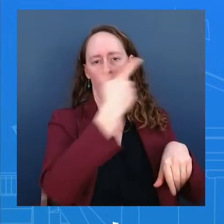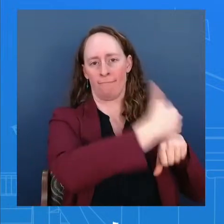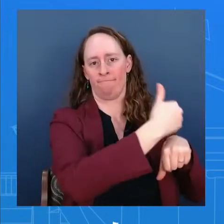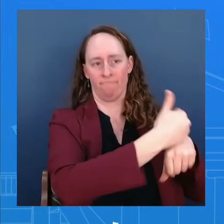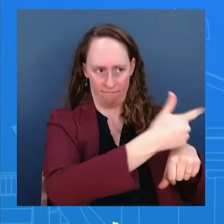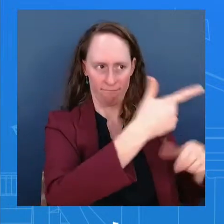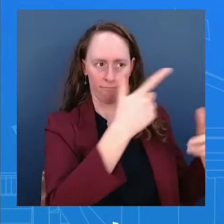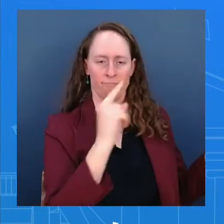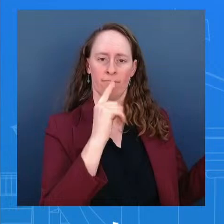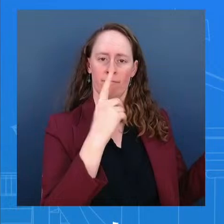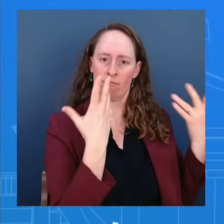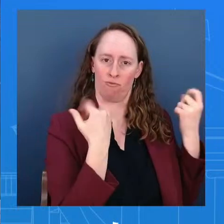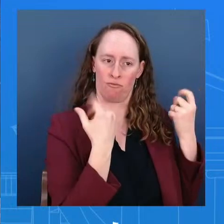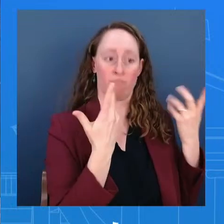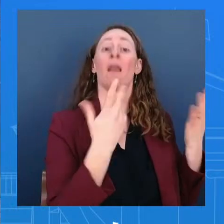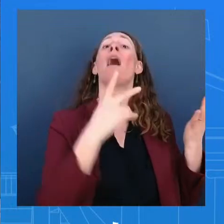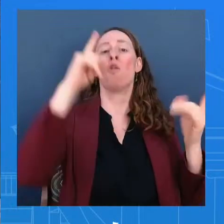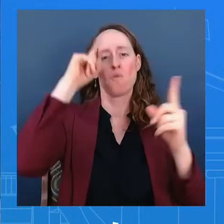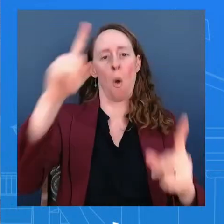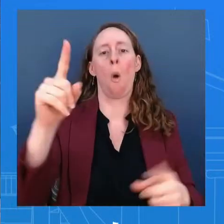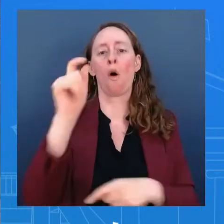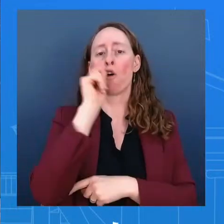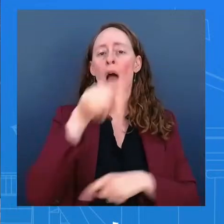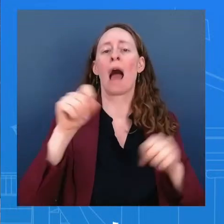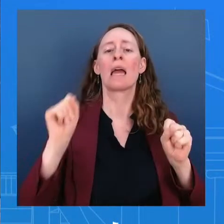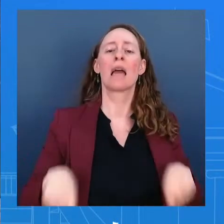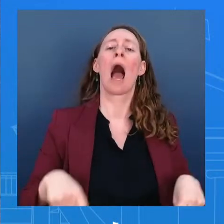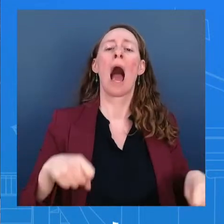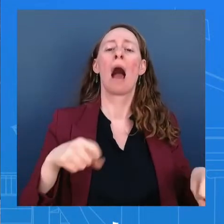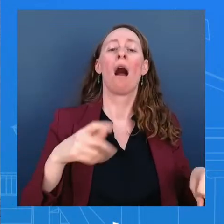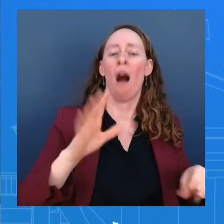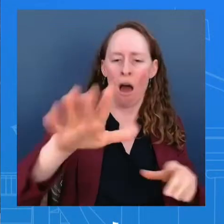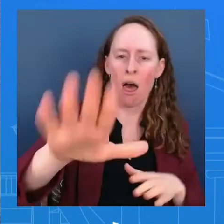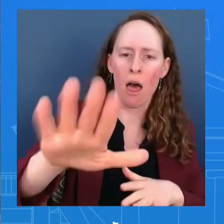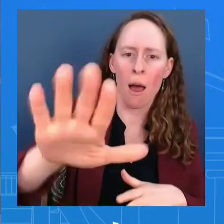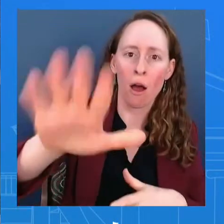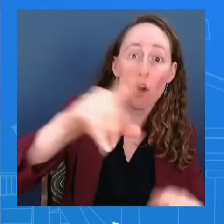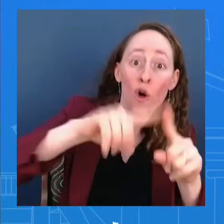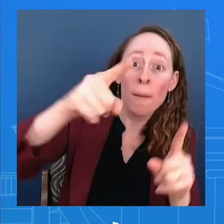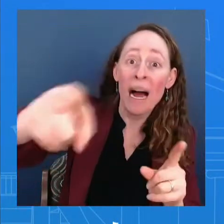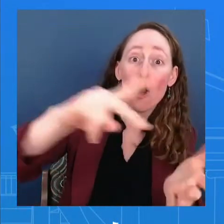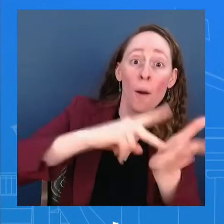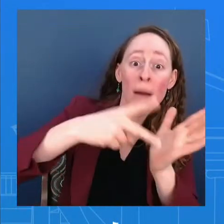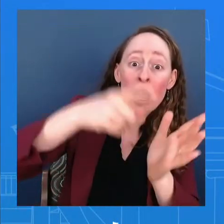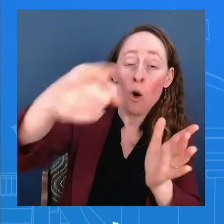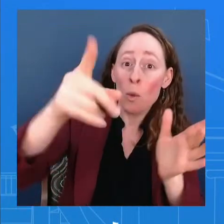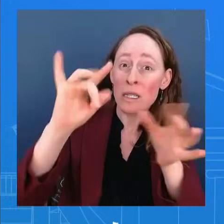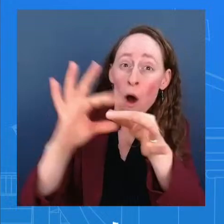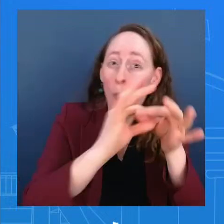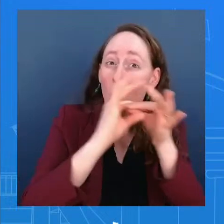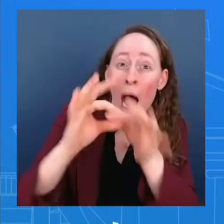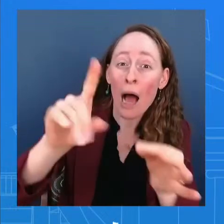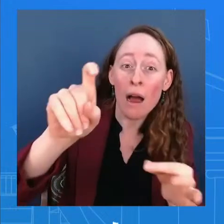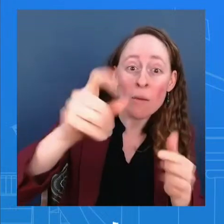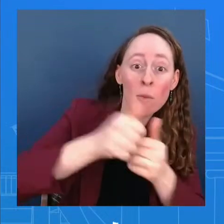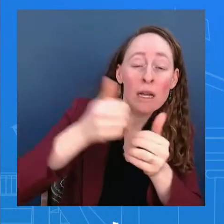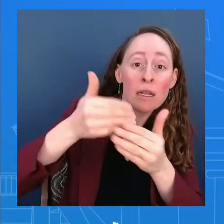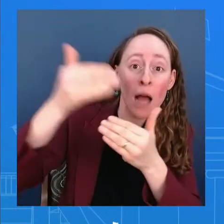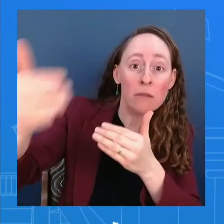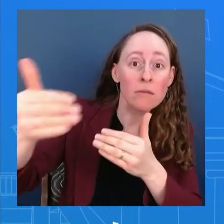Mr. Sullivan: With respect -- The Press: I mean, did you coordinate that with the -- with the incoming team? Mr. Sullivan: I’m not going to say we coordinated it, but we informed them of what we intended to do,